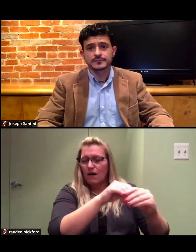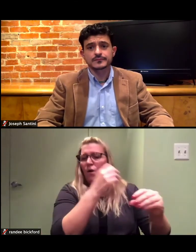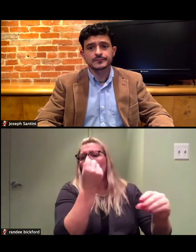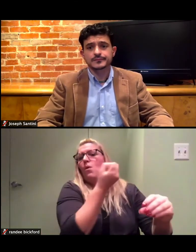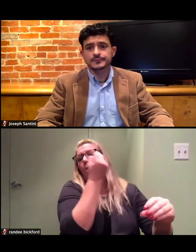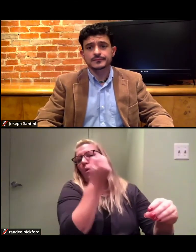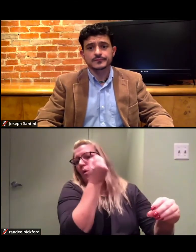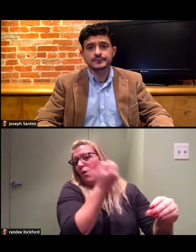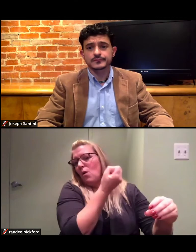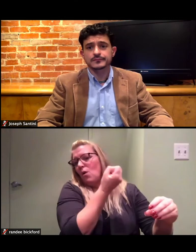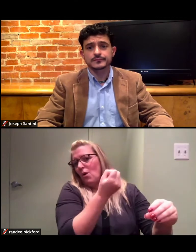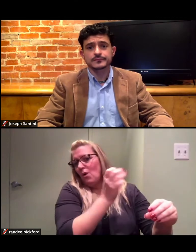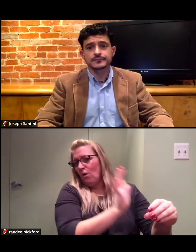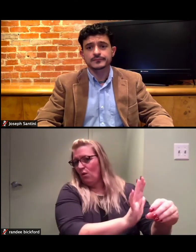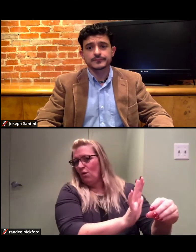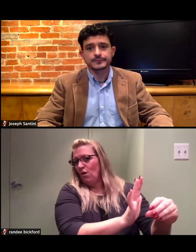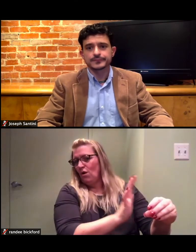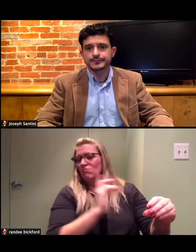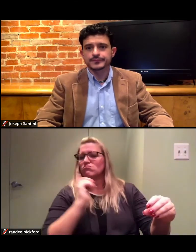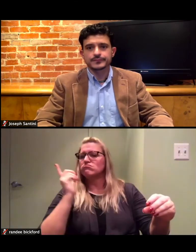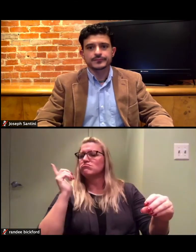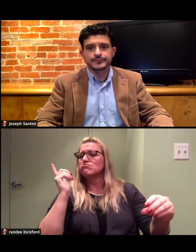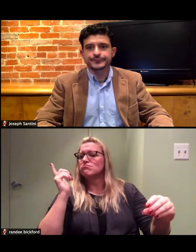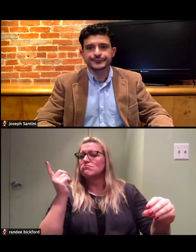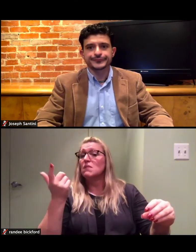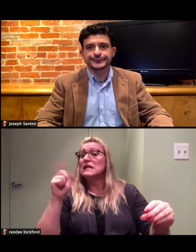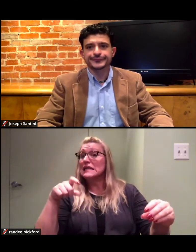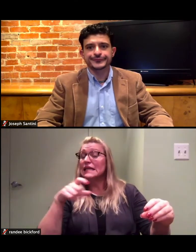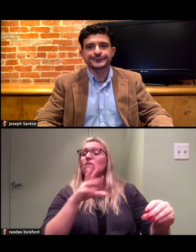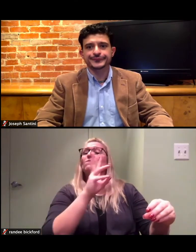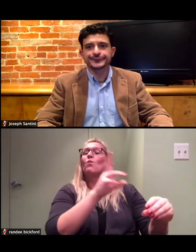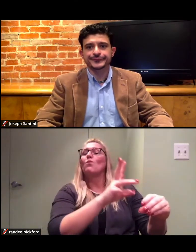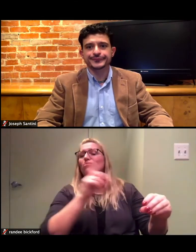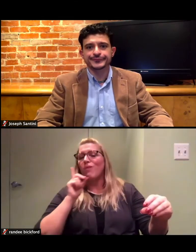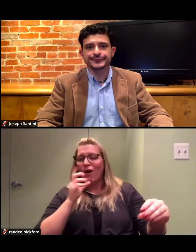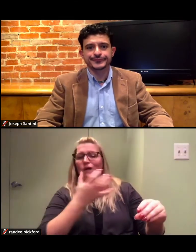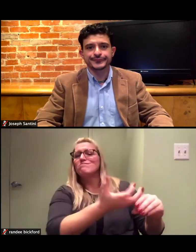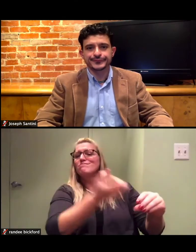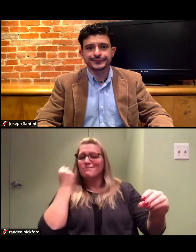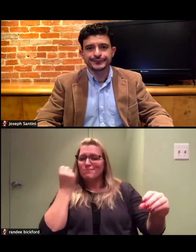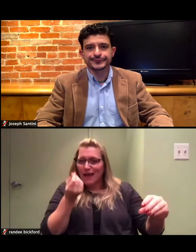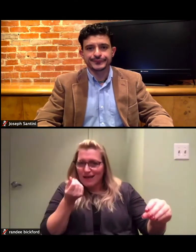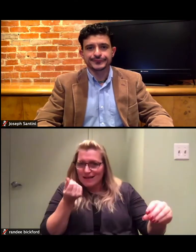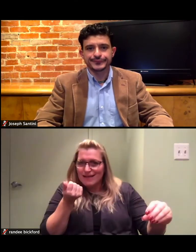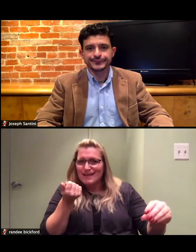But, if they take the money and put it in the bank as they get a little older than they can hold onto it for later. And as they need it,